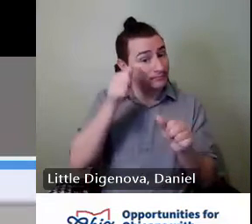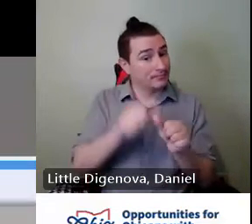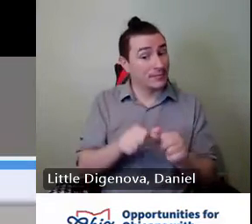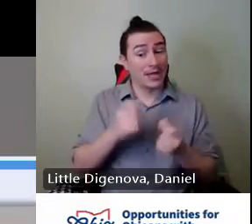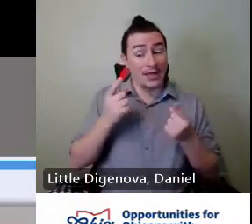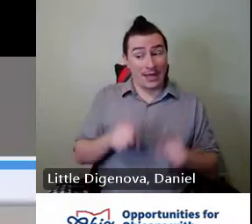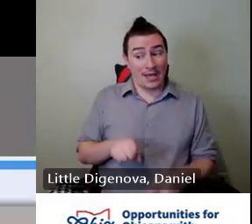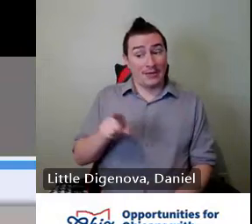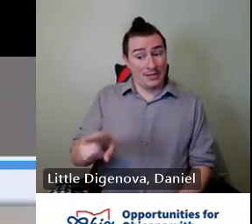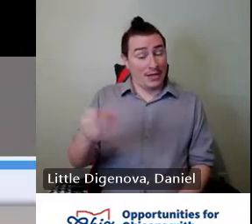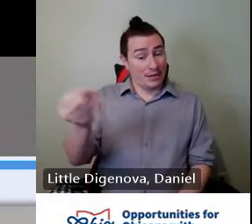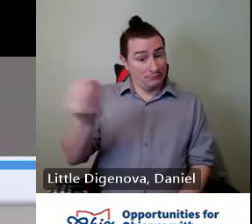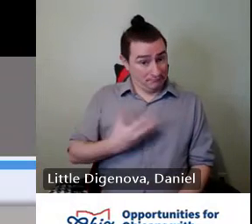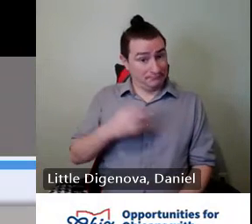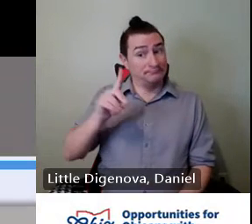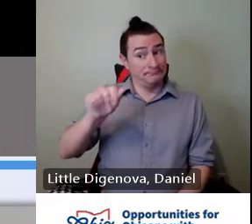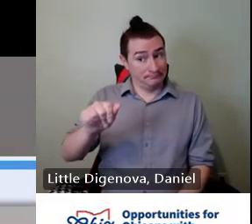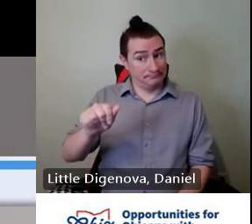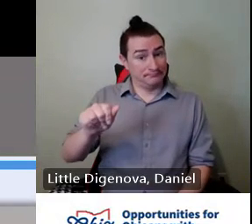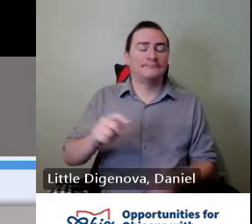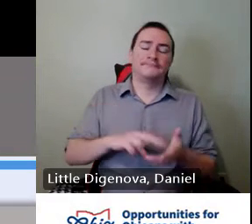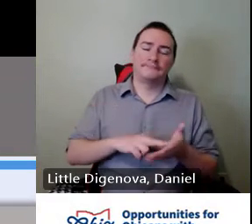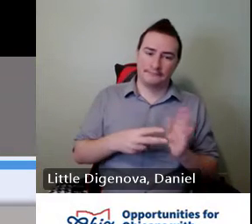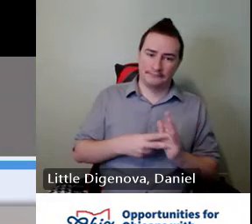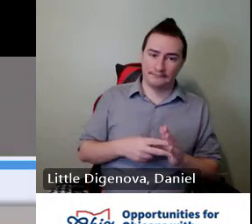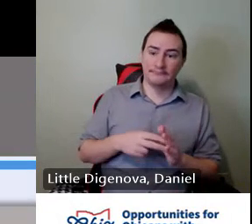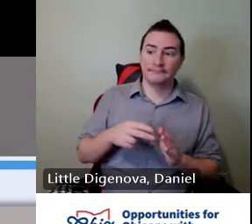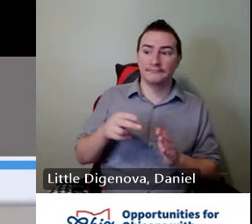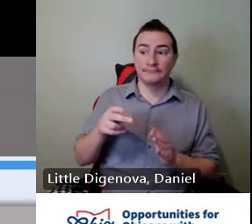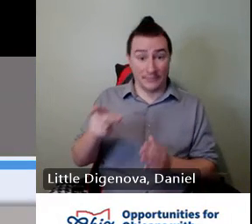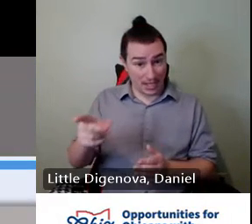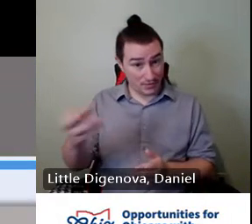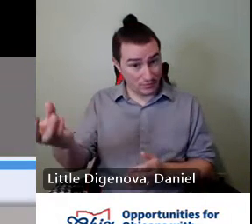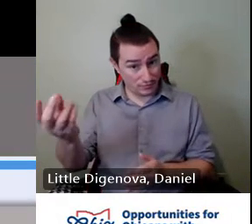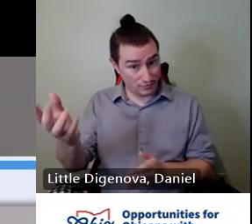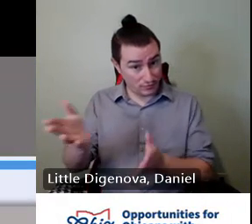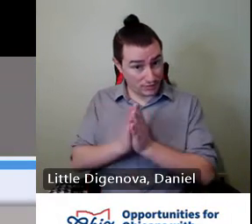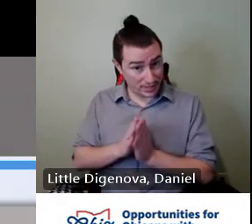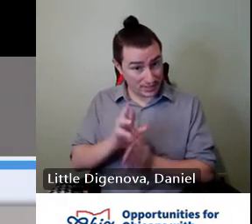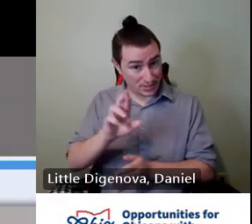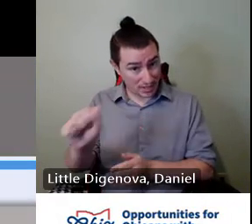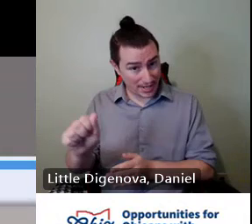accommodation is requested, it's important to also begin the interactive process,